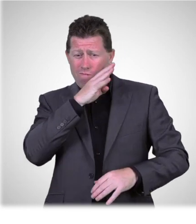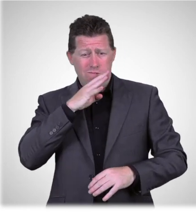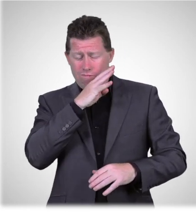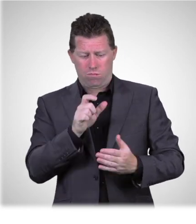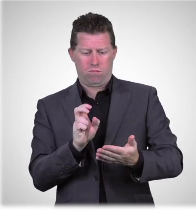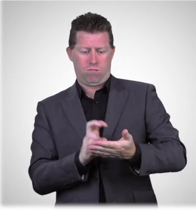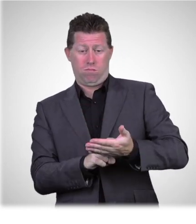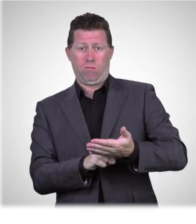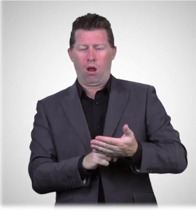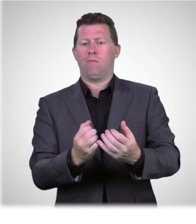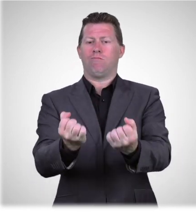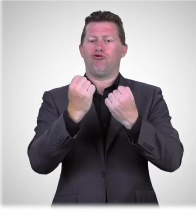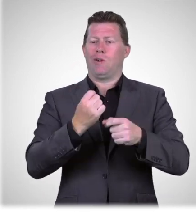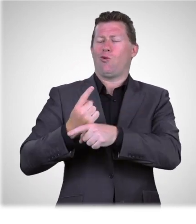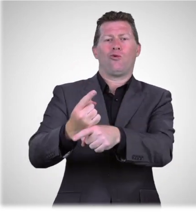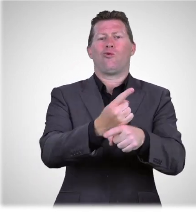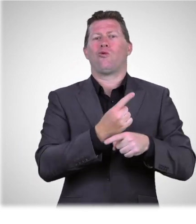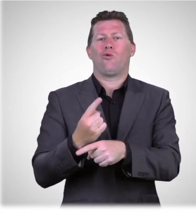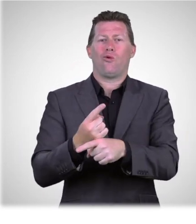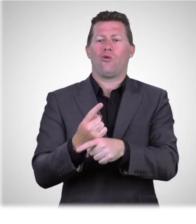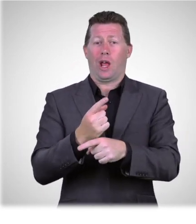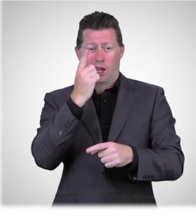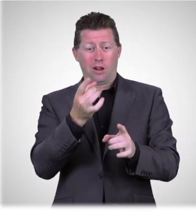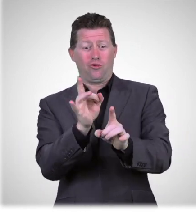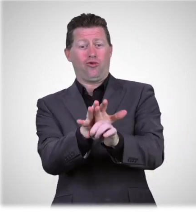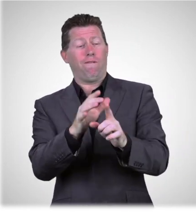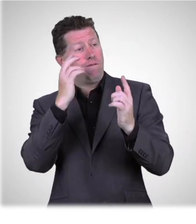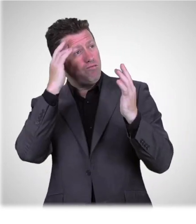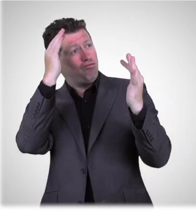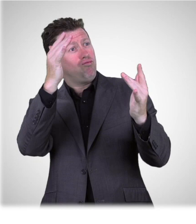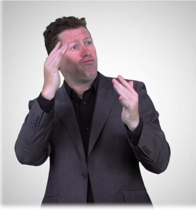Doing this can help students develop self-study, self-assessment and self-reflection skills.